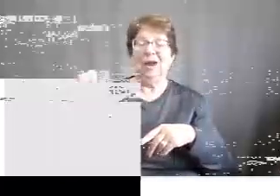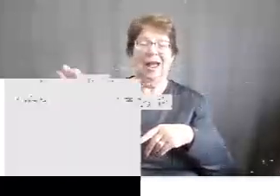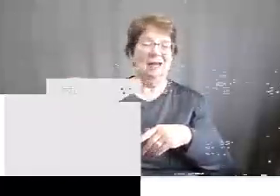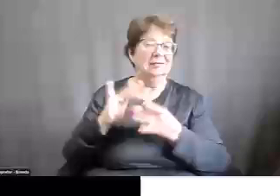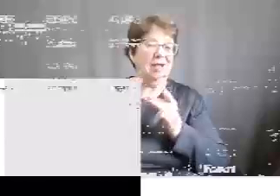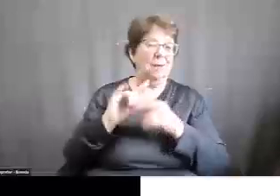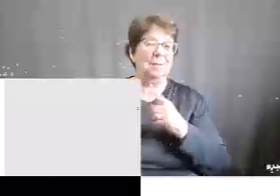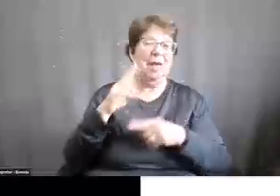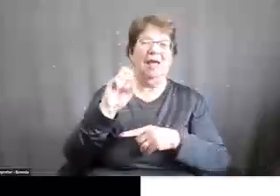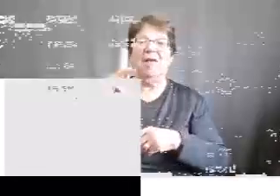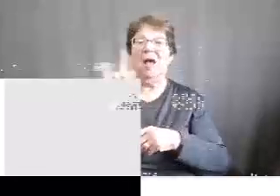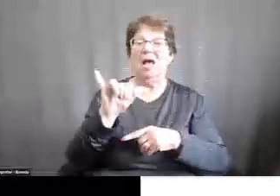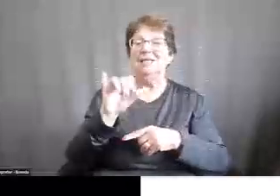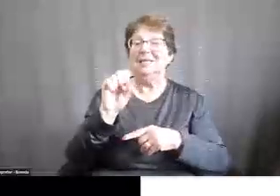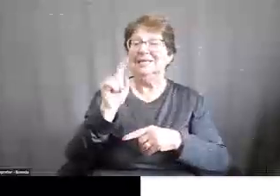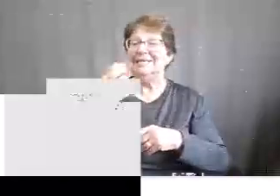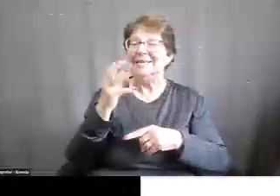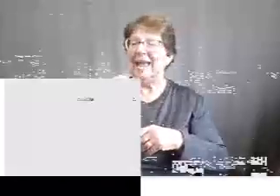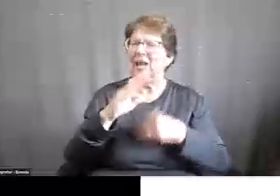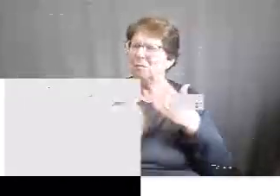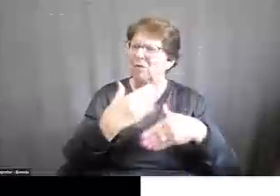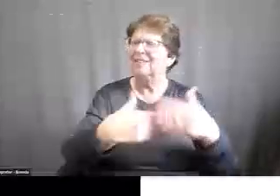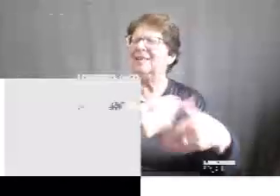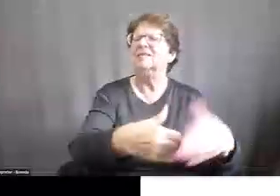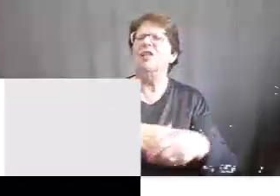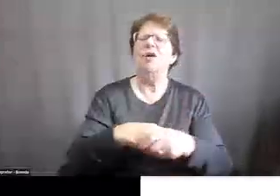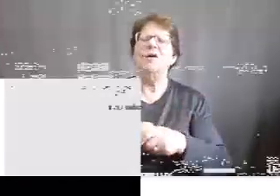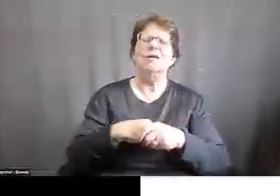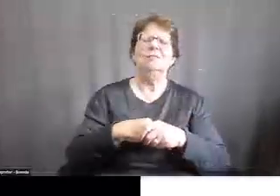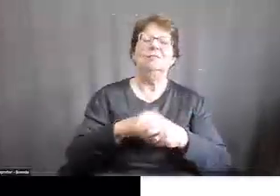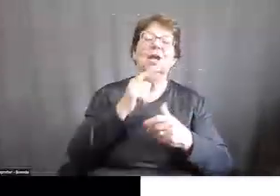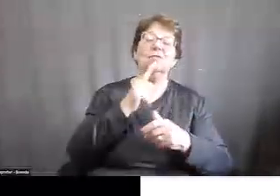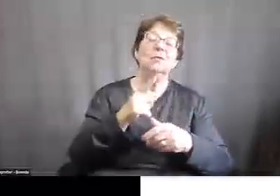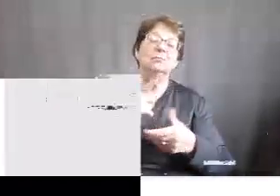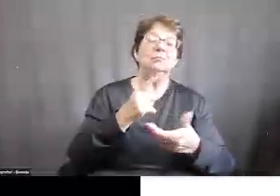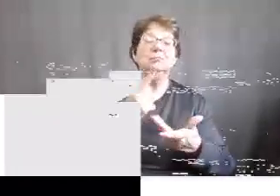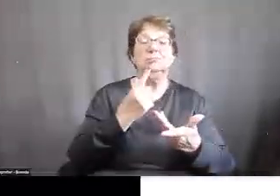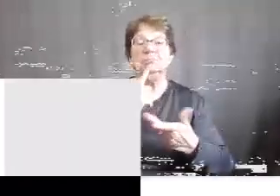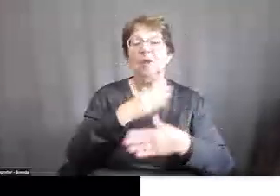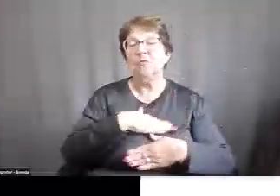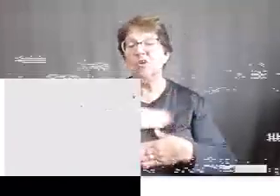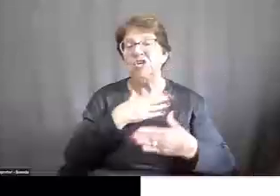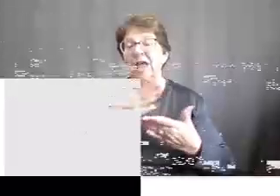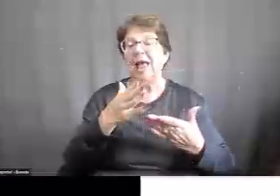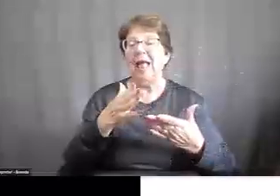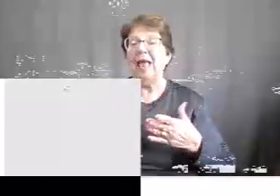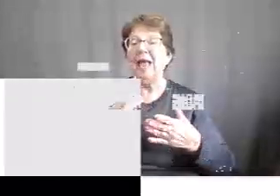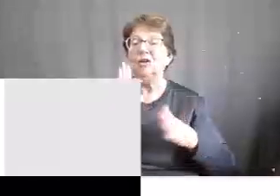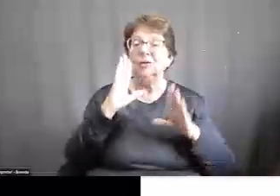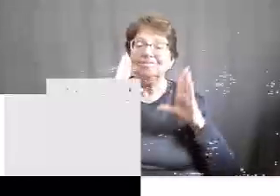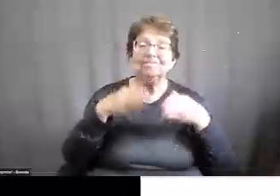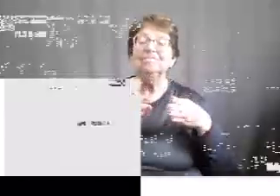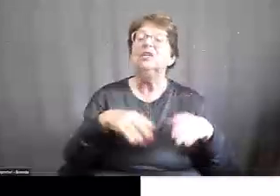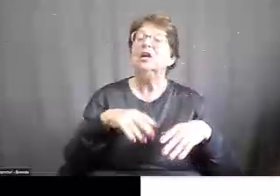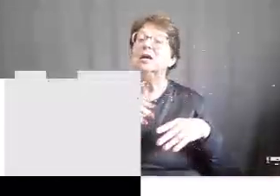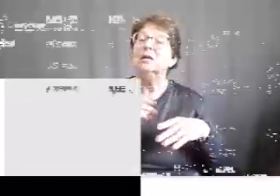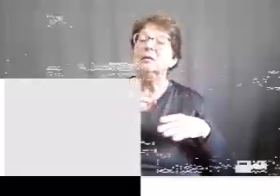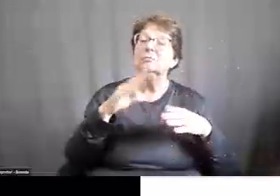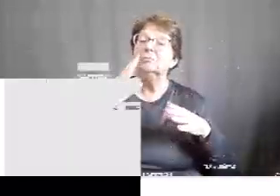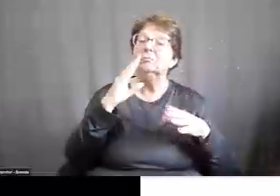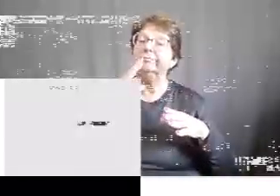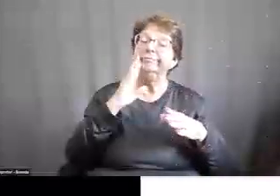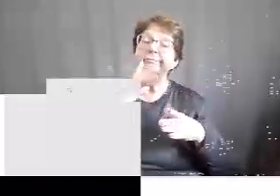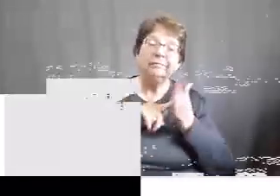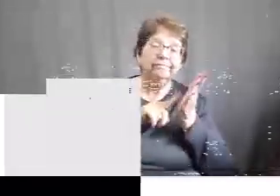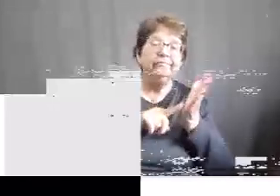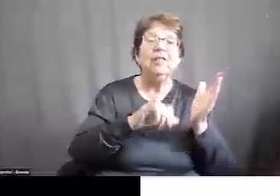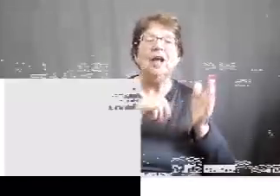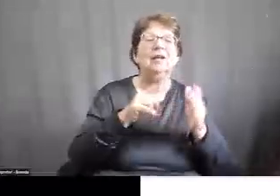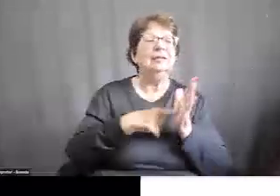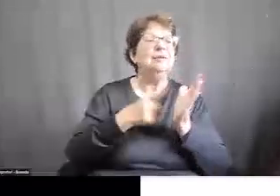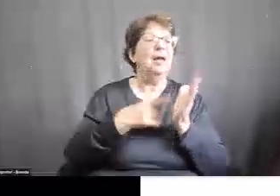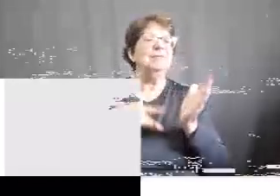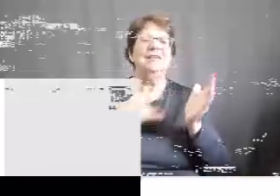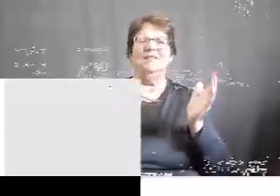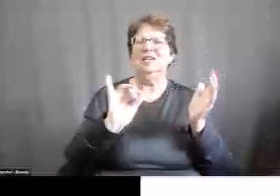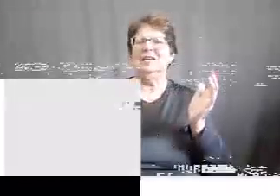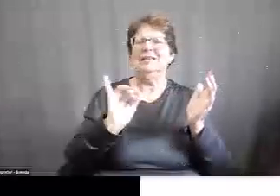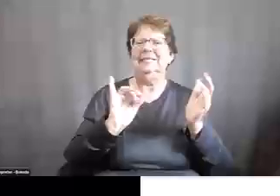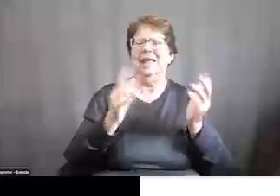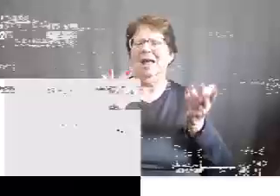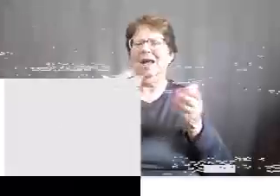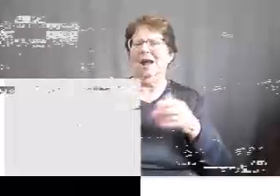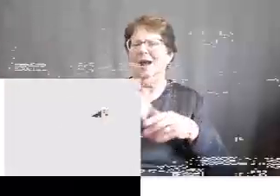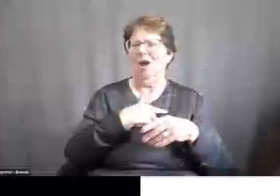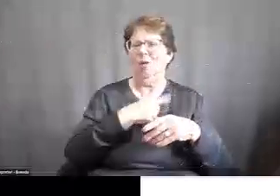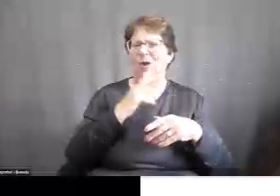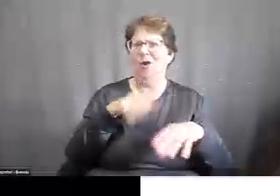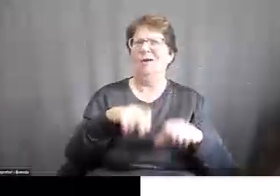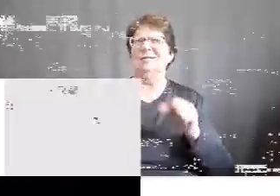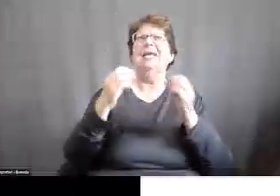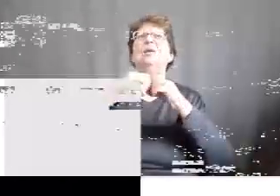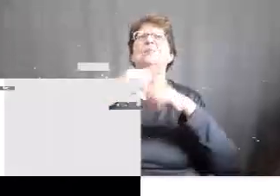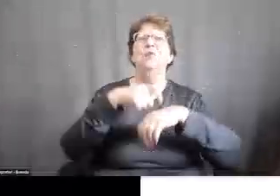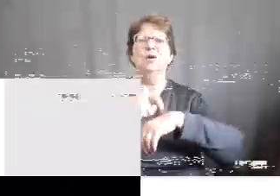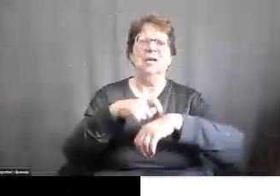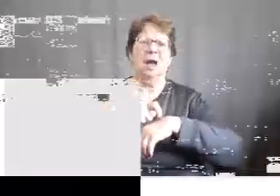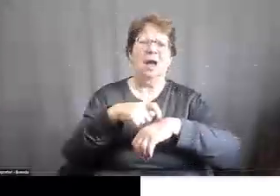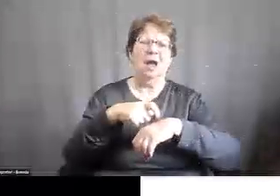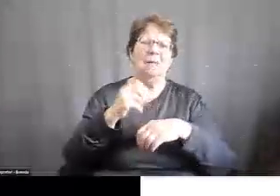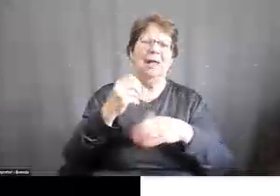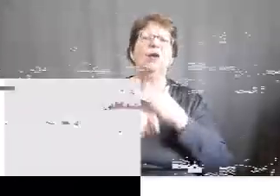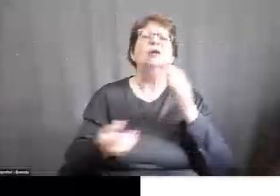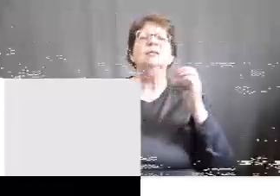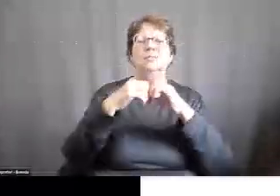Boardroom: moving things along, I… I appreciate the diligence that we go through some of these things, and also, at times, it does feel like we are, taking more time and costing more money. So I'd love to hear about that.